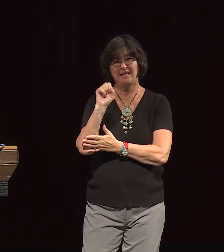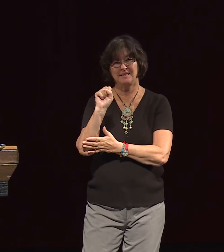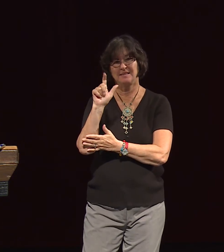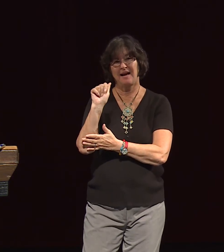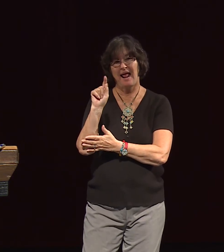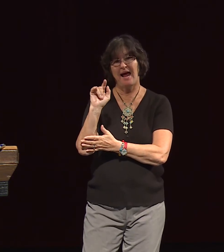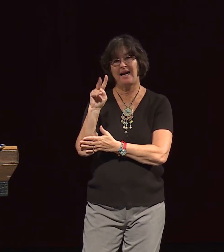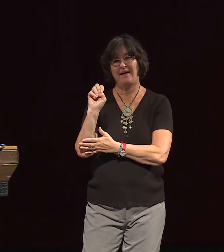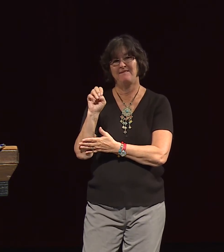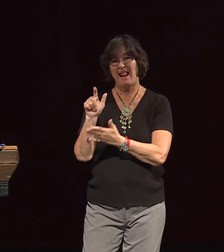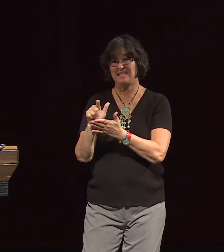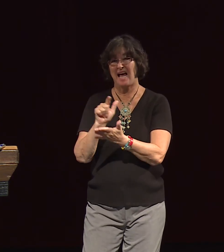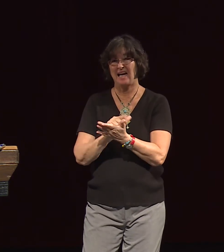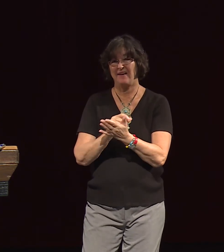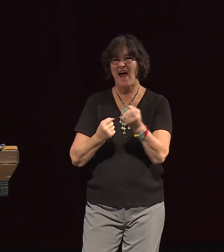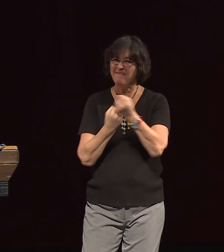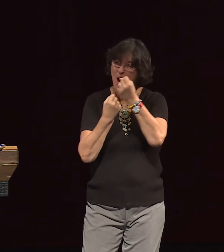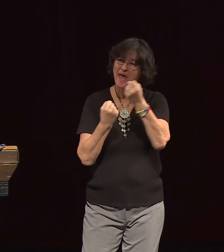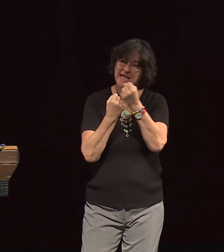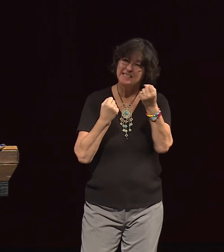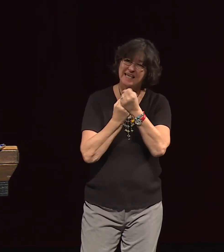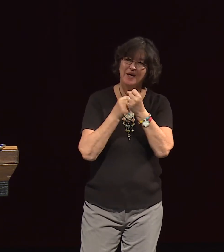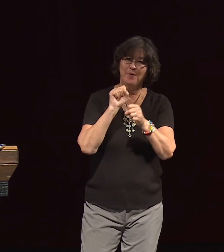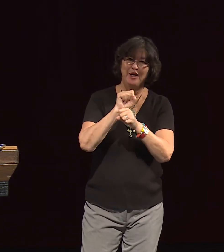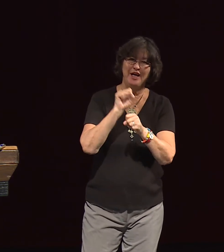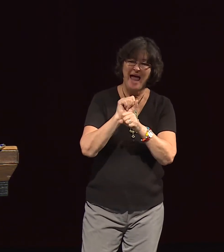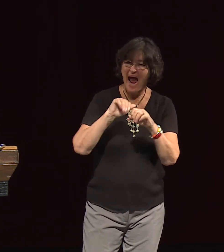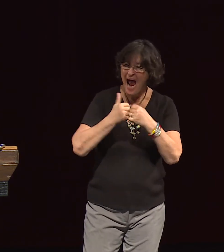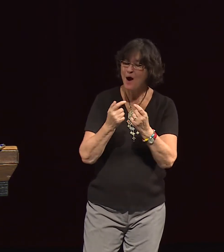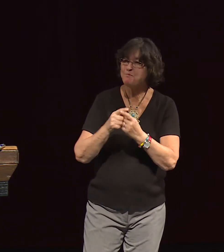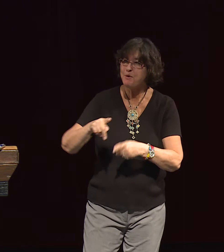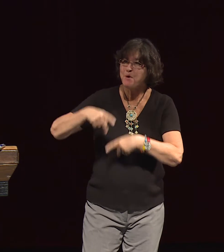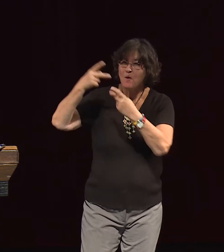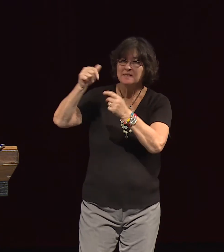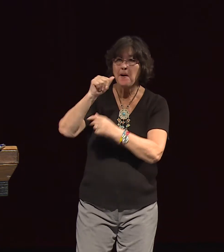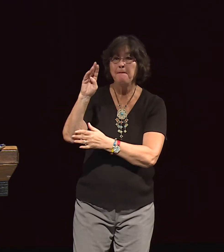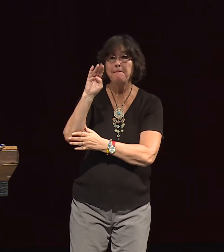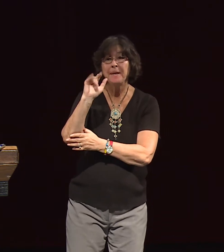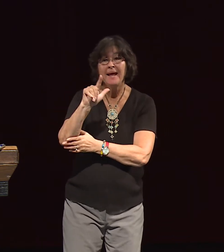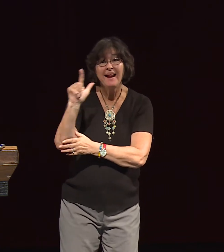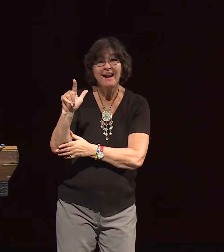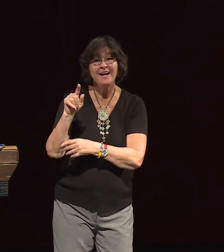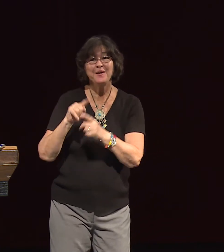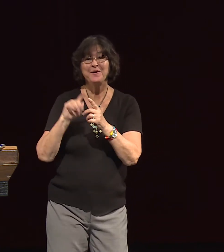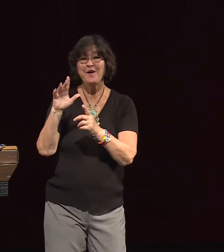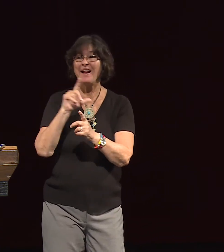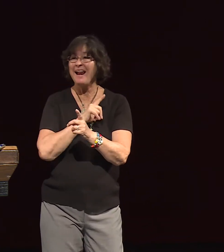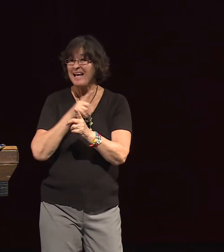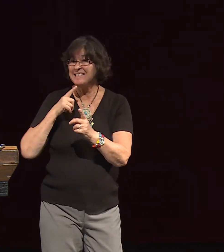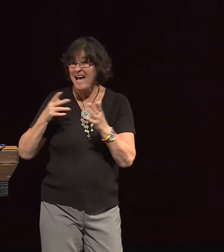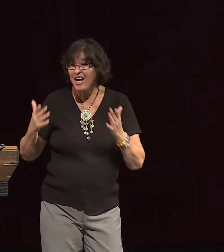how to do legislative advocacy, how to propose bills to the legislatures,